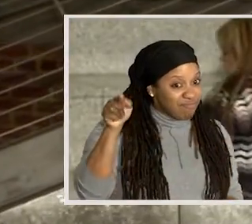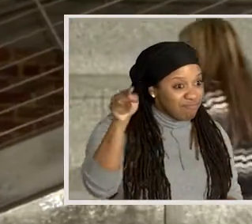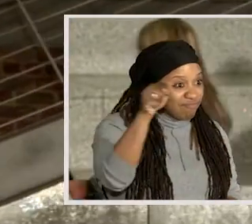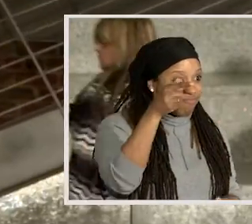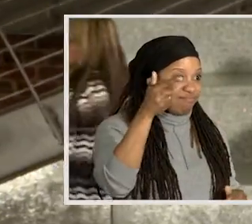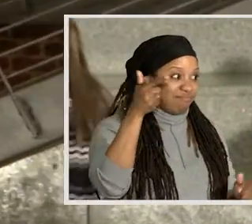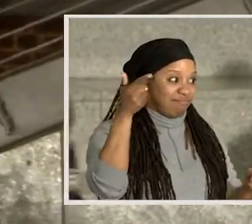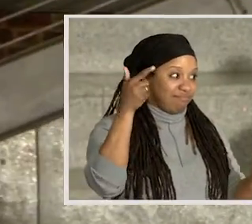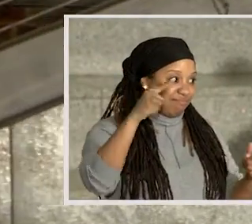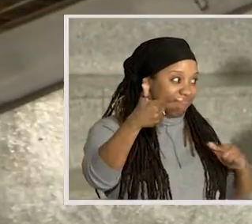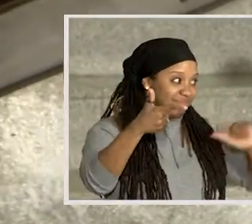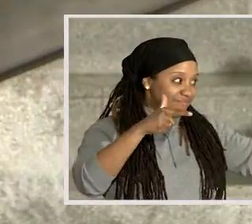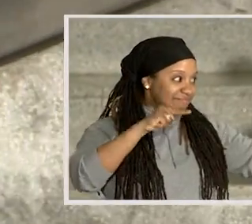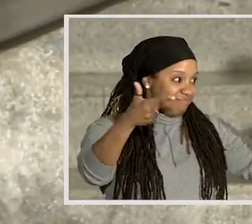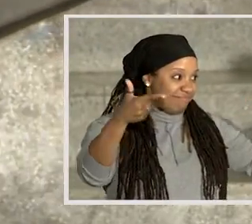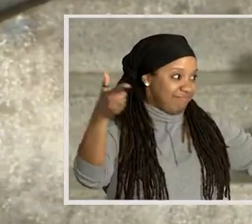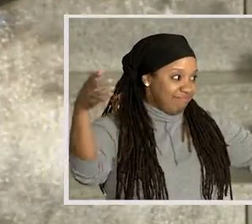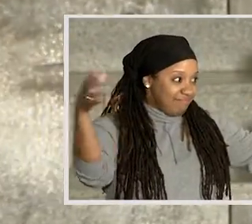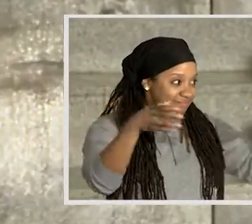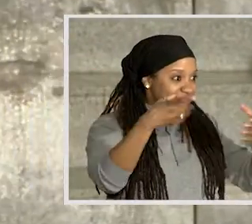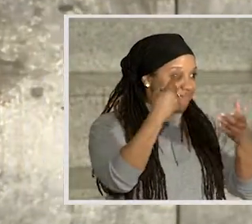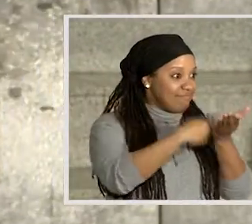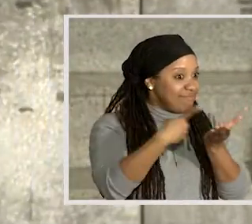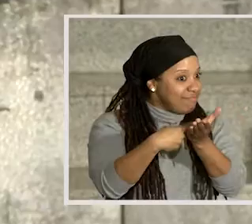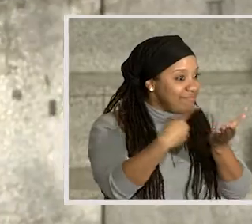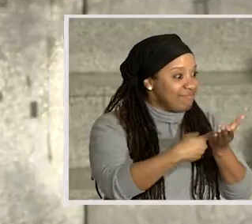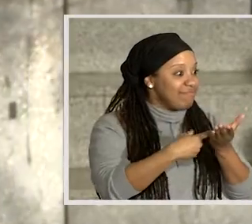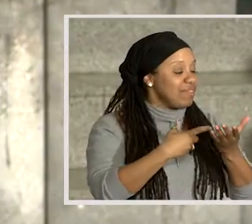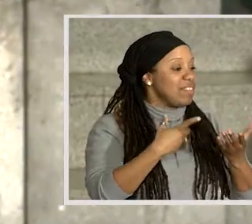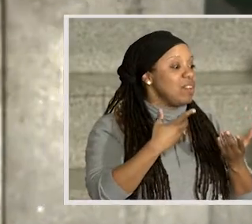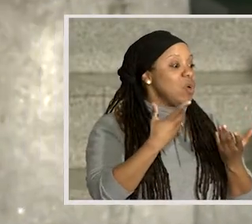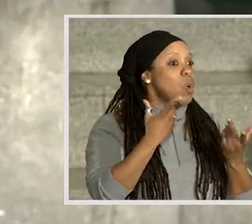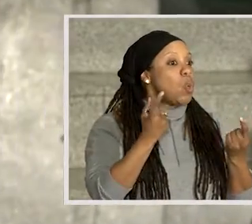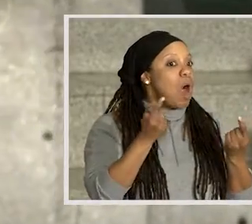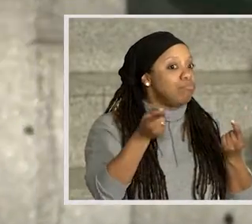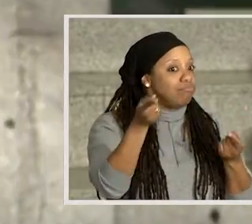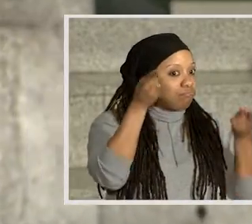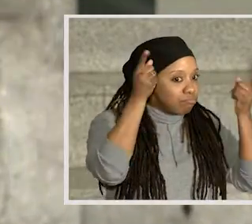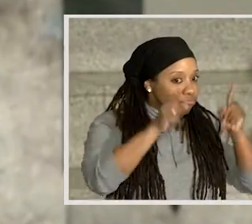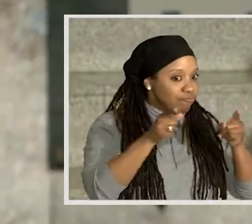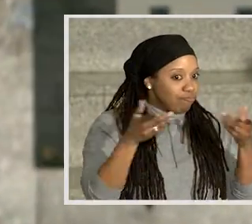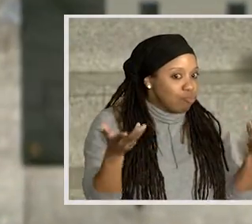SO FOR THE TIME BEING LET'S WRAP UP OUR BUDGETS, OUR TABLE BUDGETS, AND LET'S SELECT